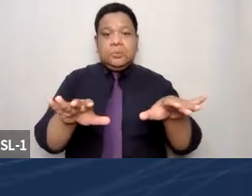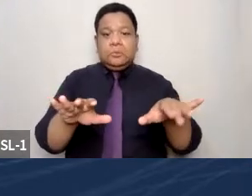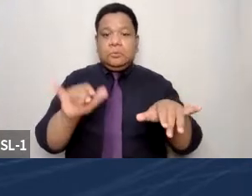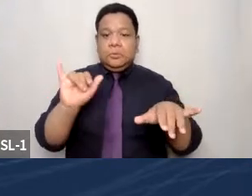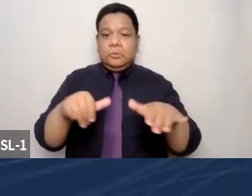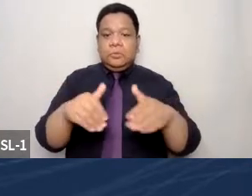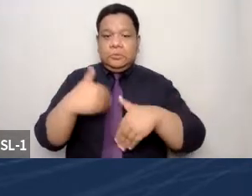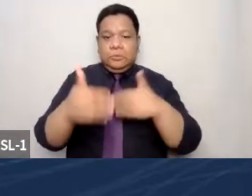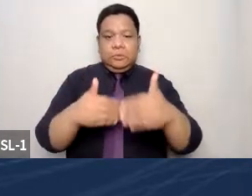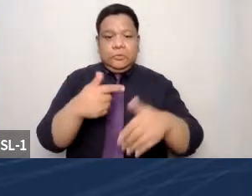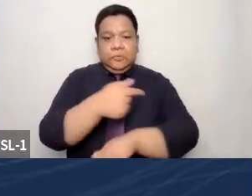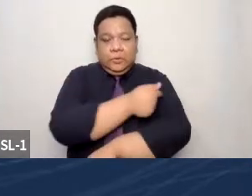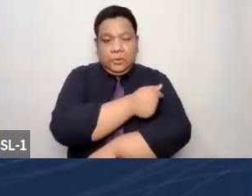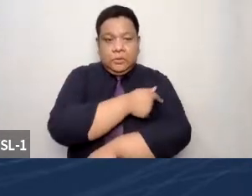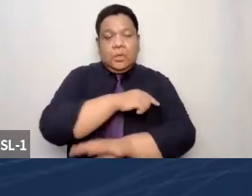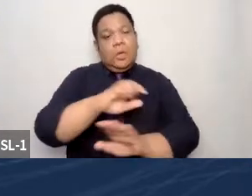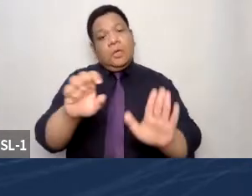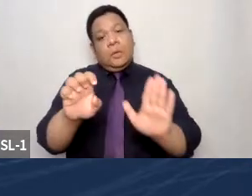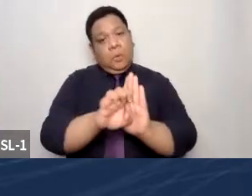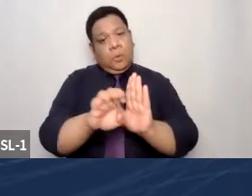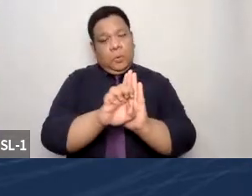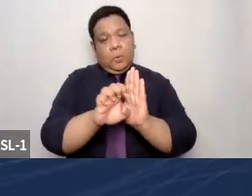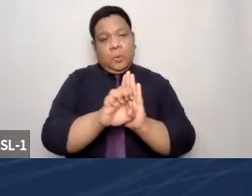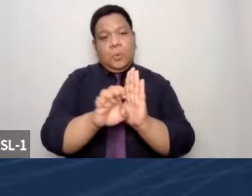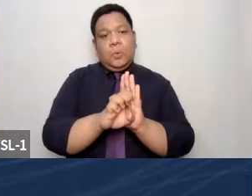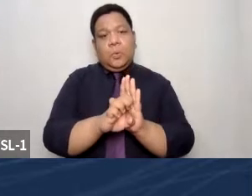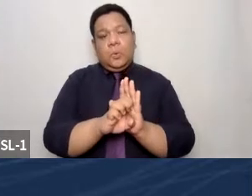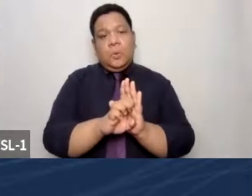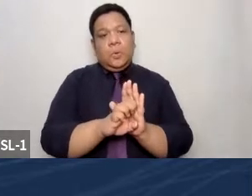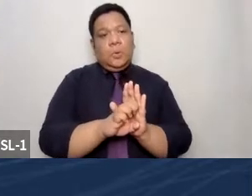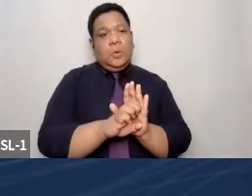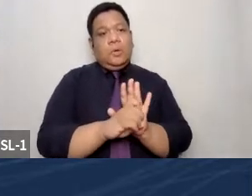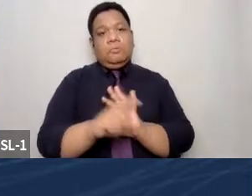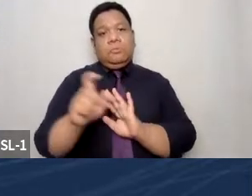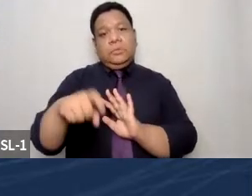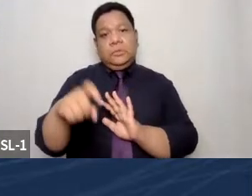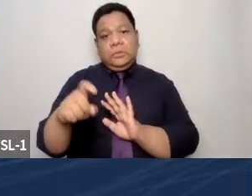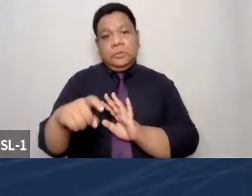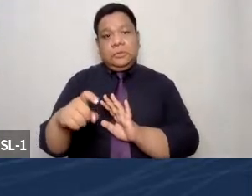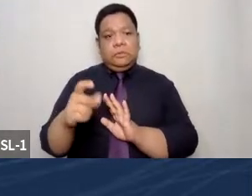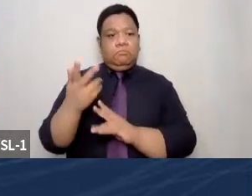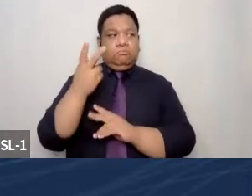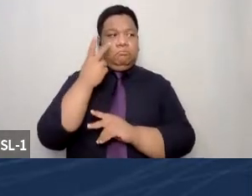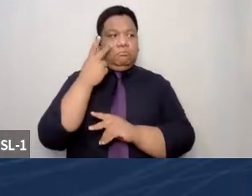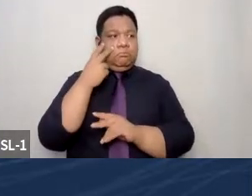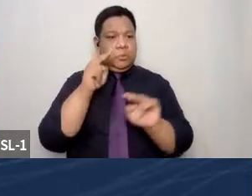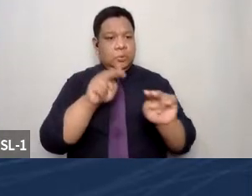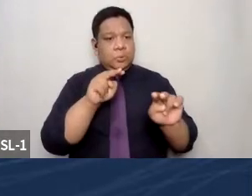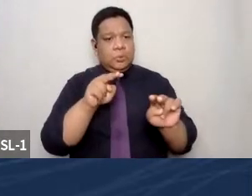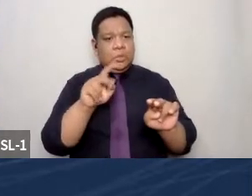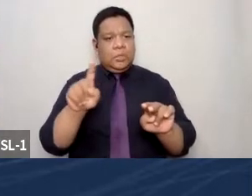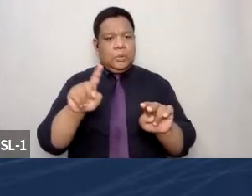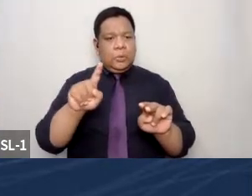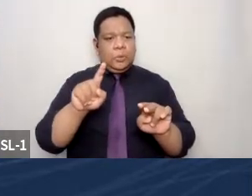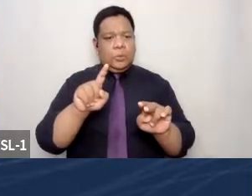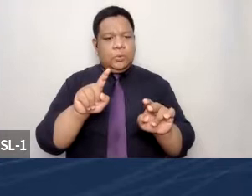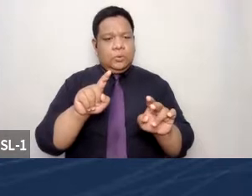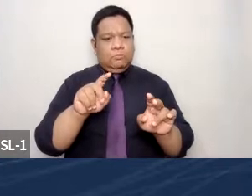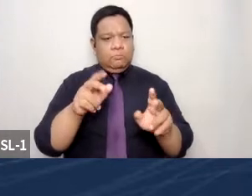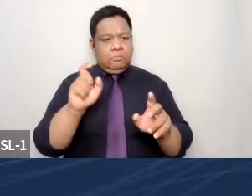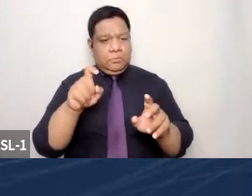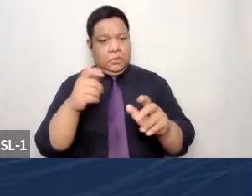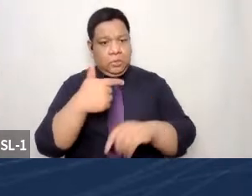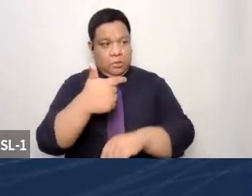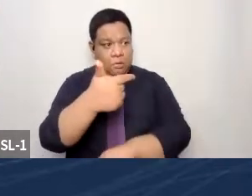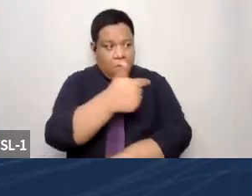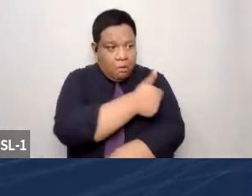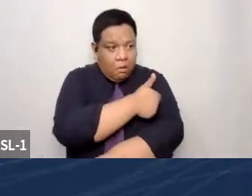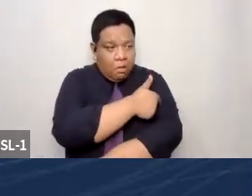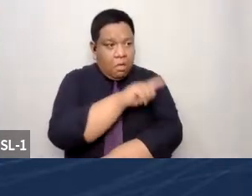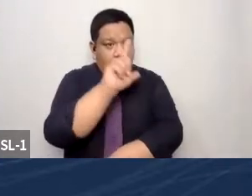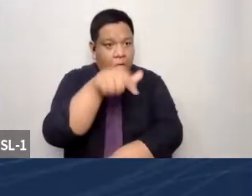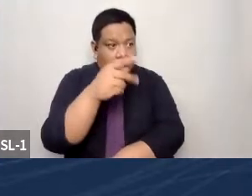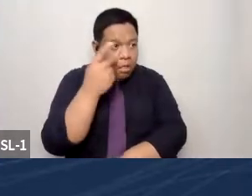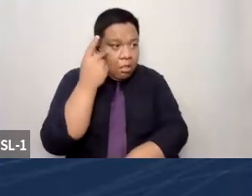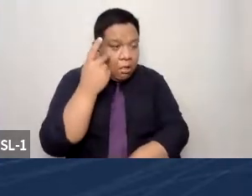So for example, if we need to monitor AFIs for 30 to -- 15 to 30 minutes so that it needs to be done on a fixed site.